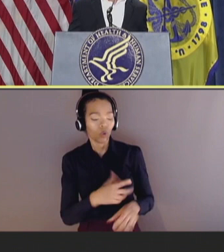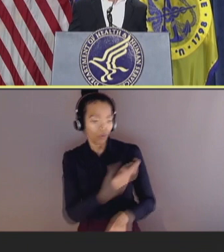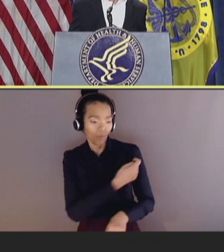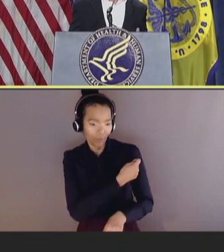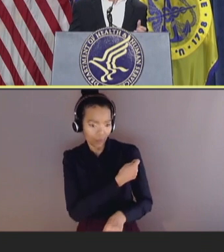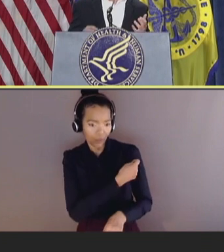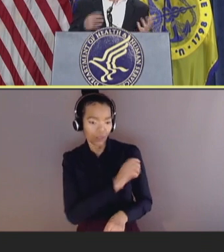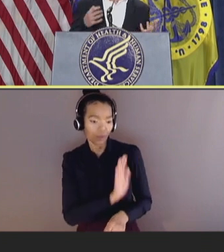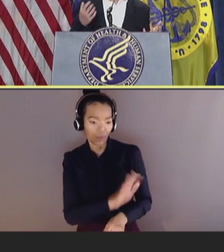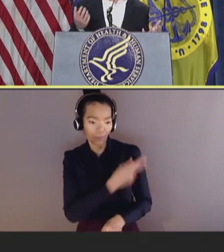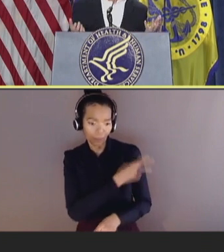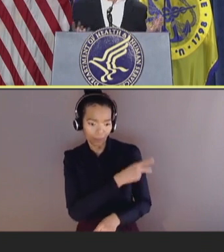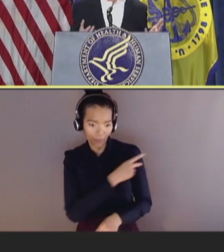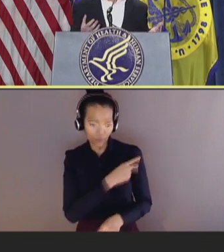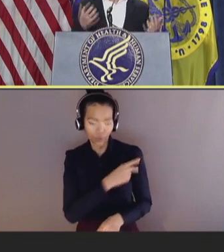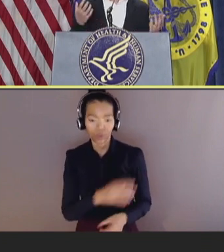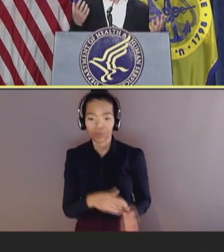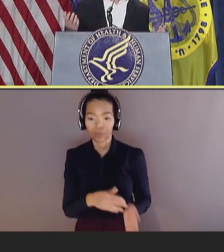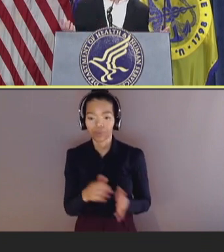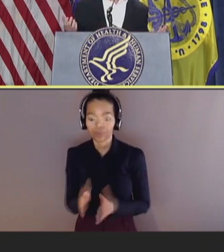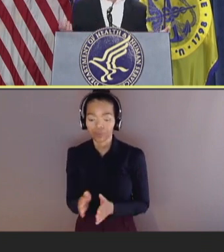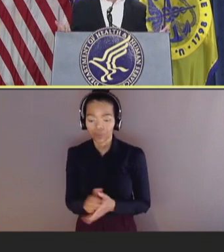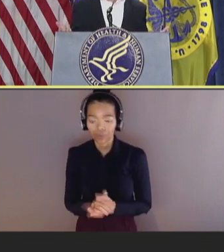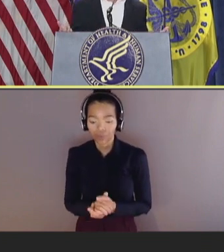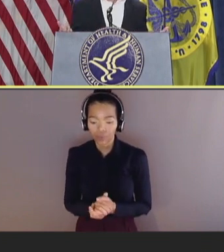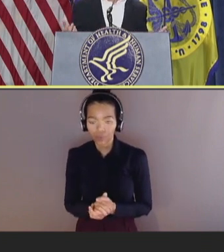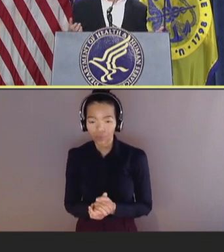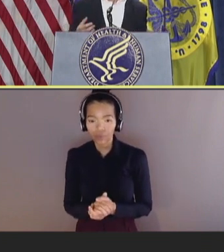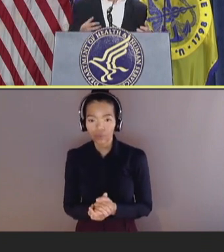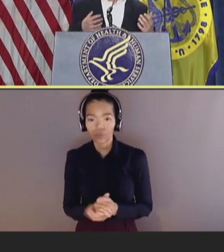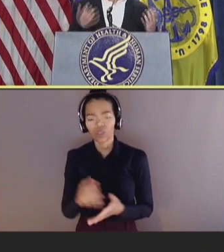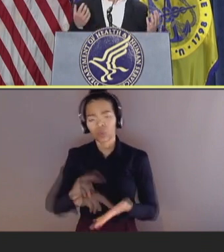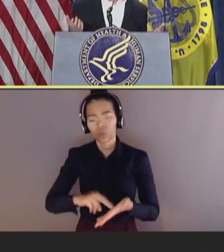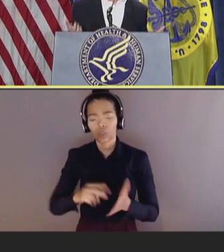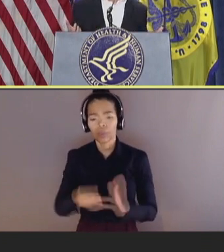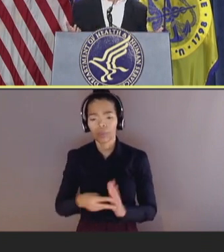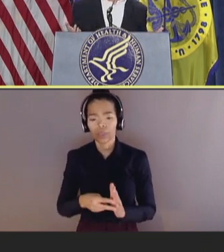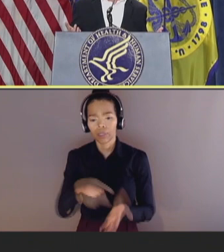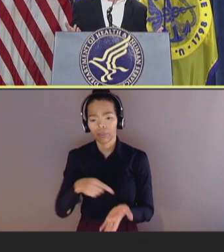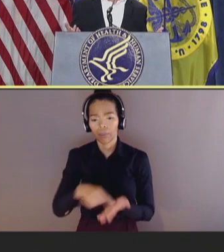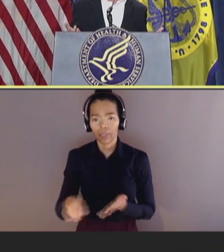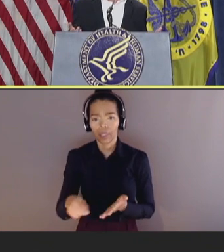So, we want to think about what is payment adequacy. And from a researcher's perspective,